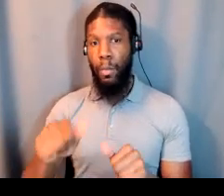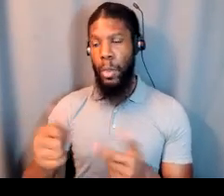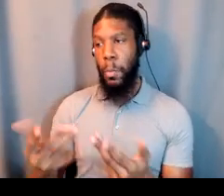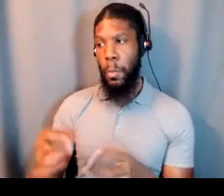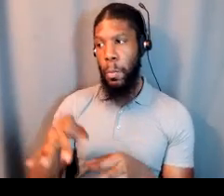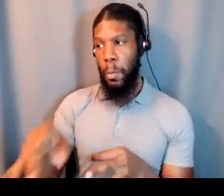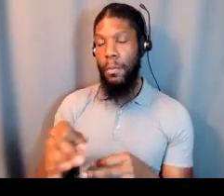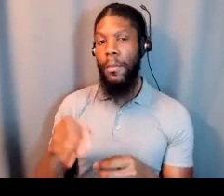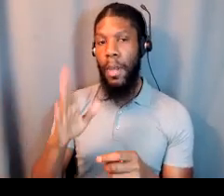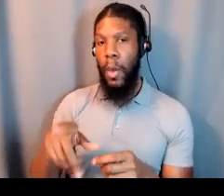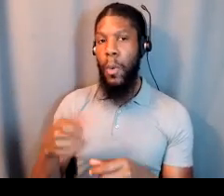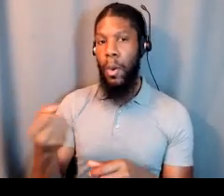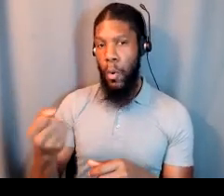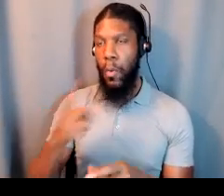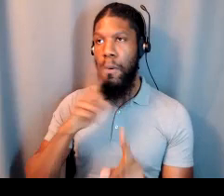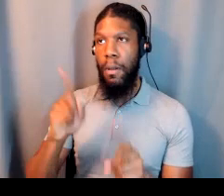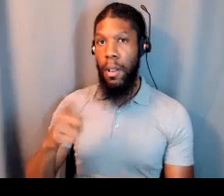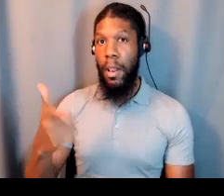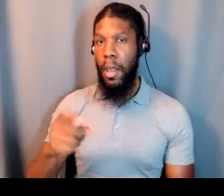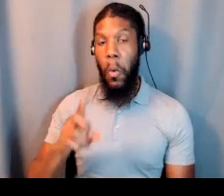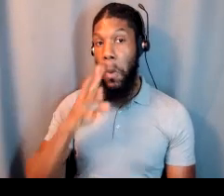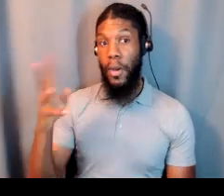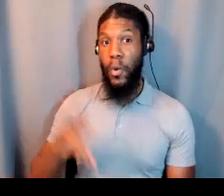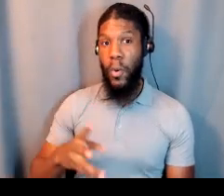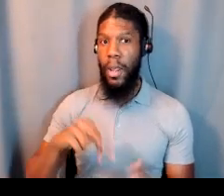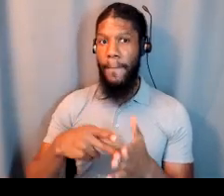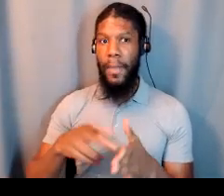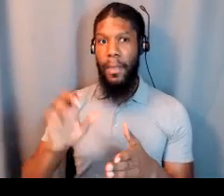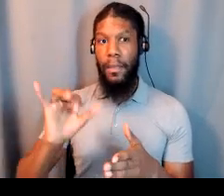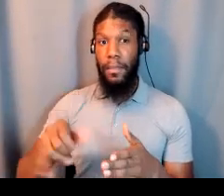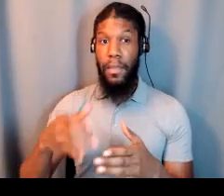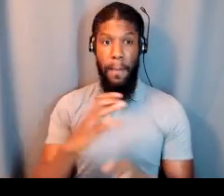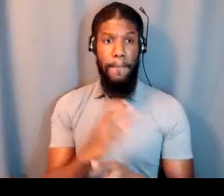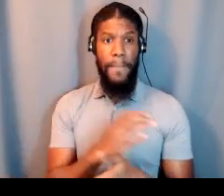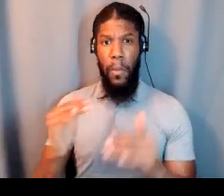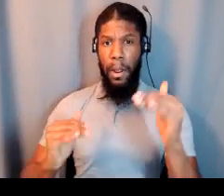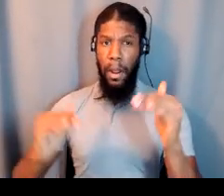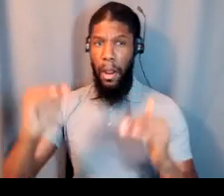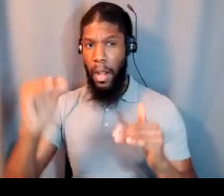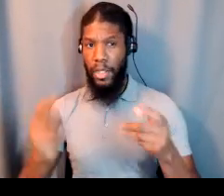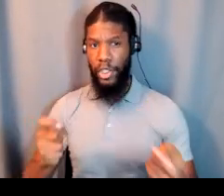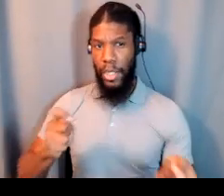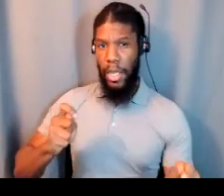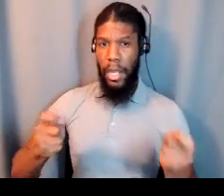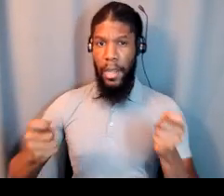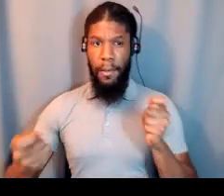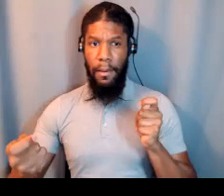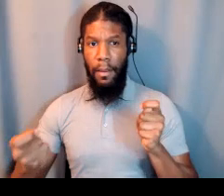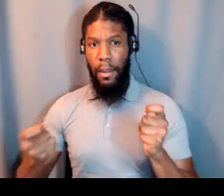which shifts the power dynamics of a face-to-face session and provides the student a greater potential for agency.